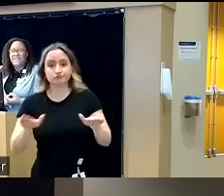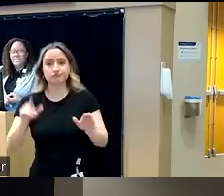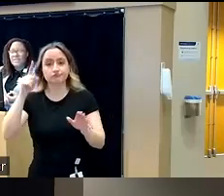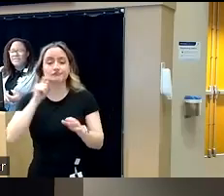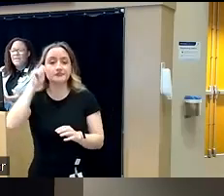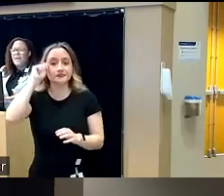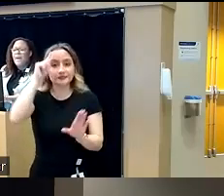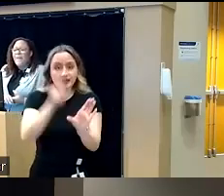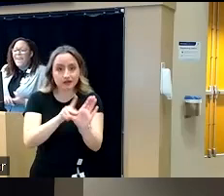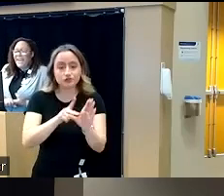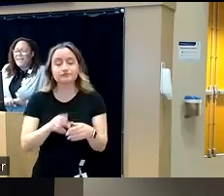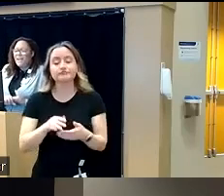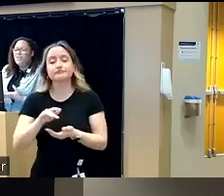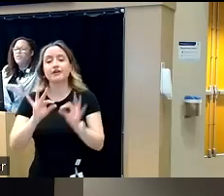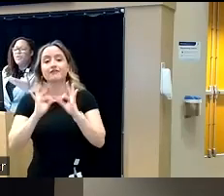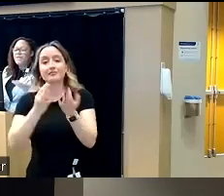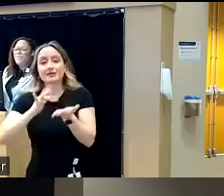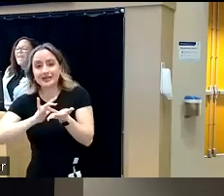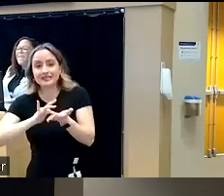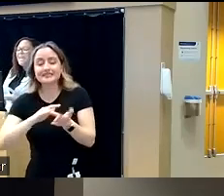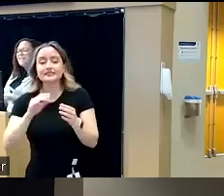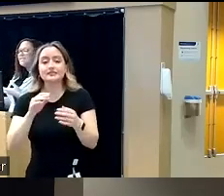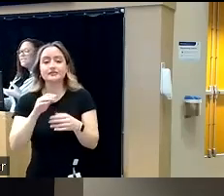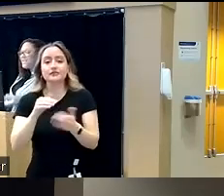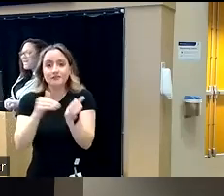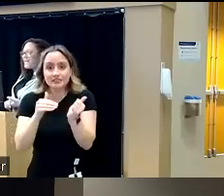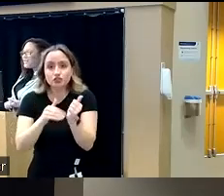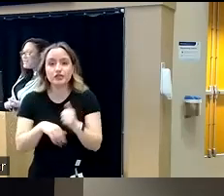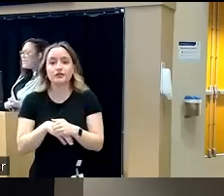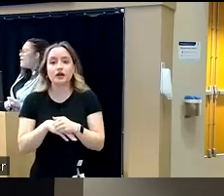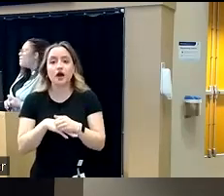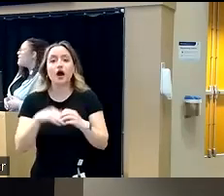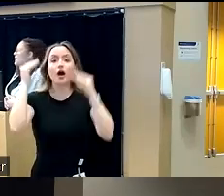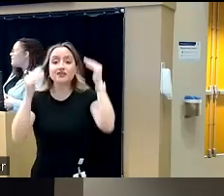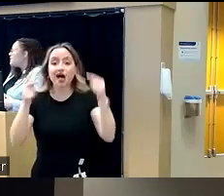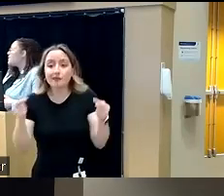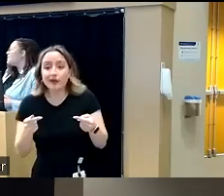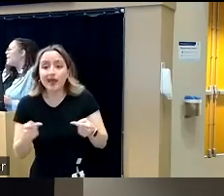physician a pain a dual train pain and addiction psychiatrist Med psych Physicians